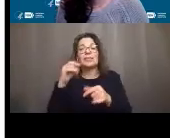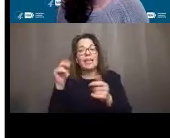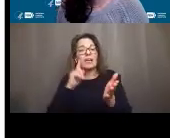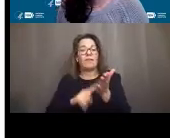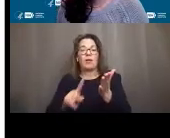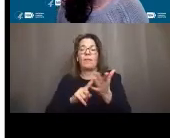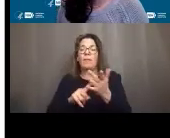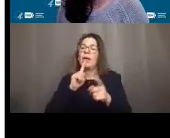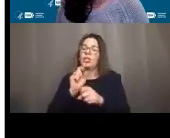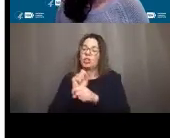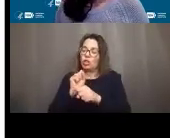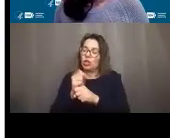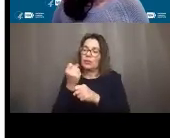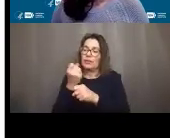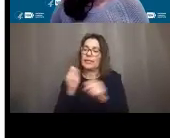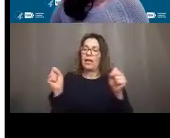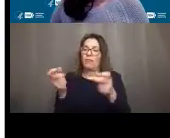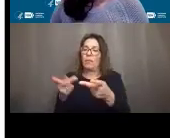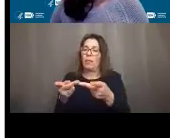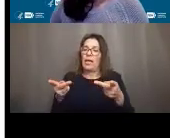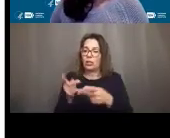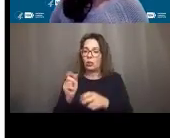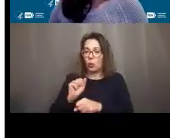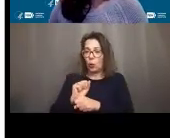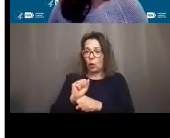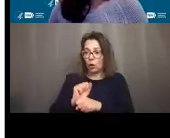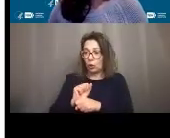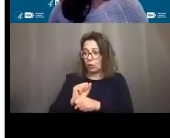as an ad hoc reviewer so that you can gain experience.